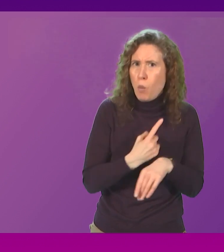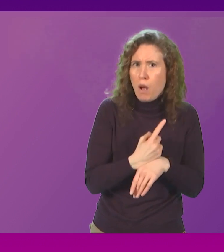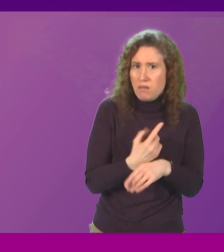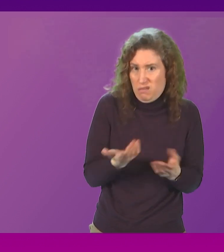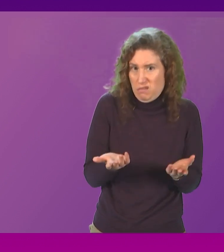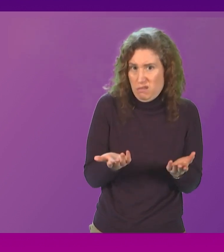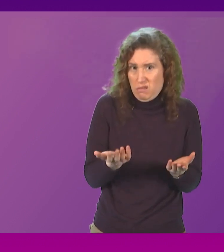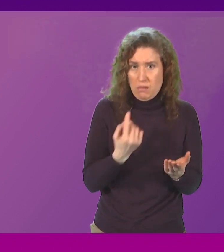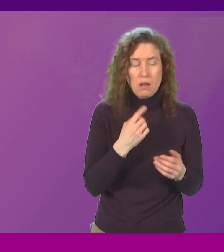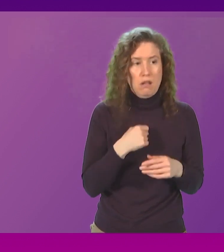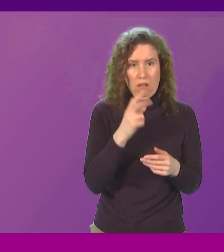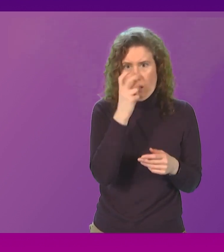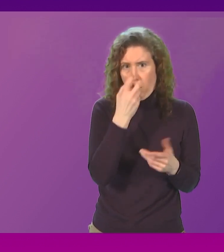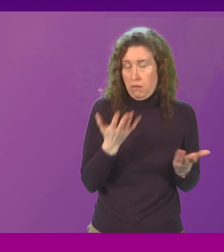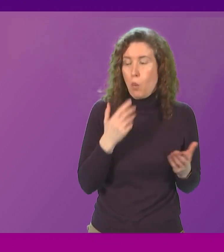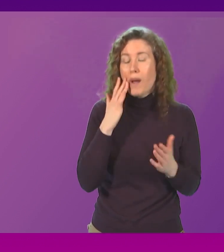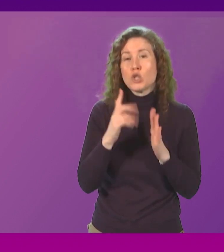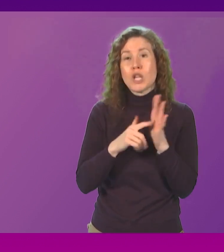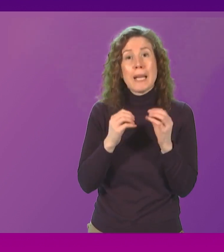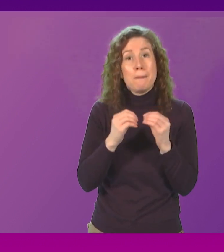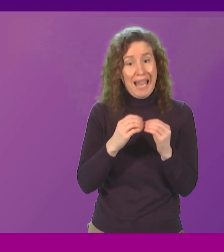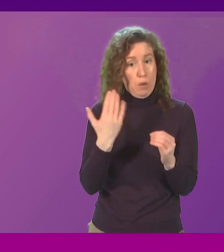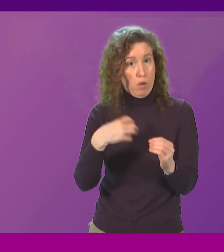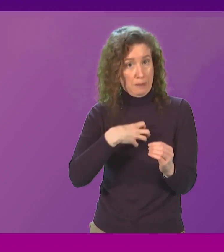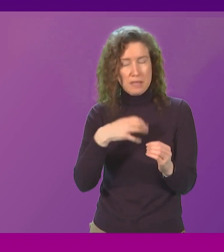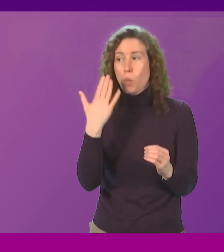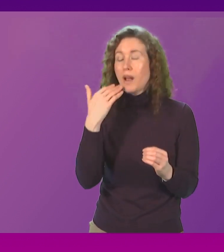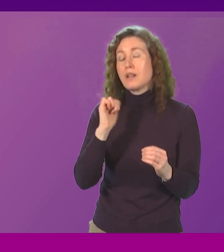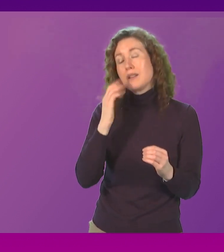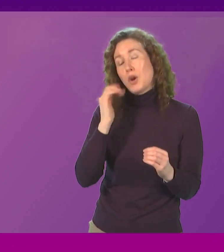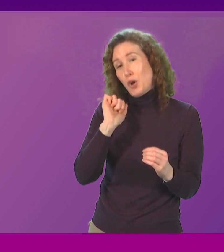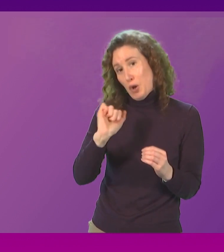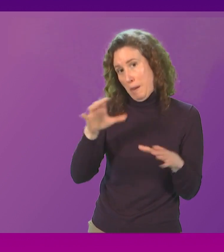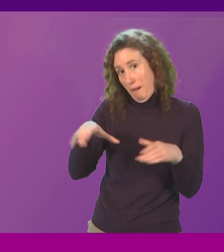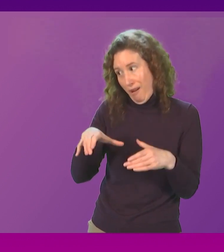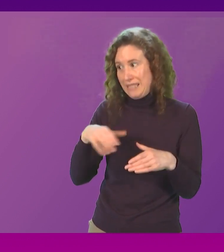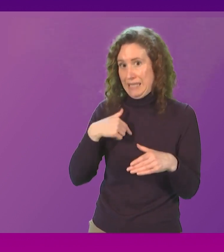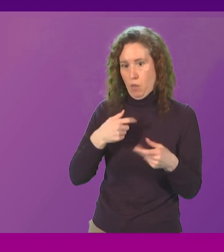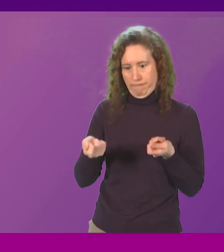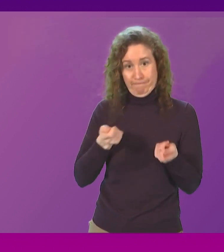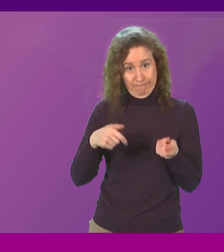When Jackie Baillie was a minister, and when her party was on this side of the chamber,